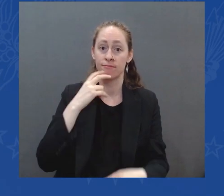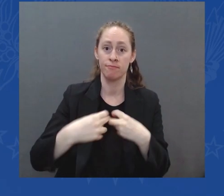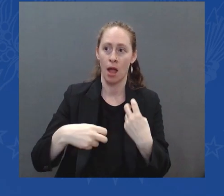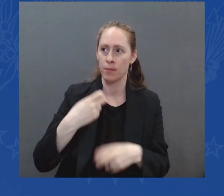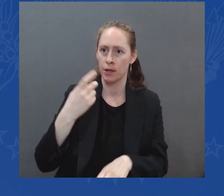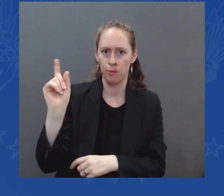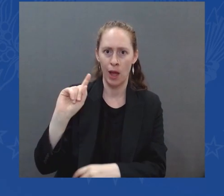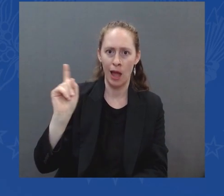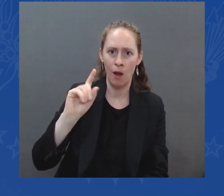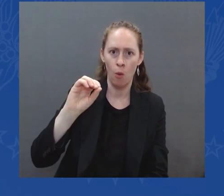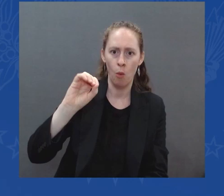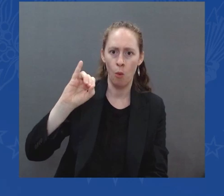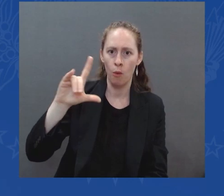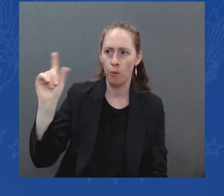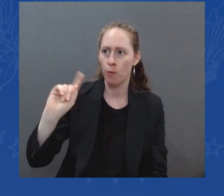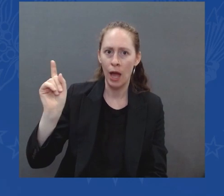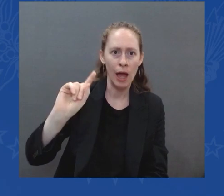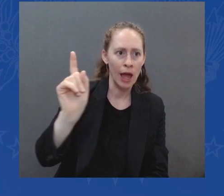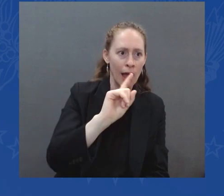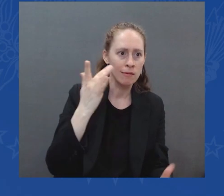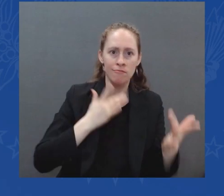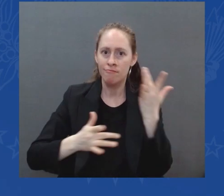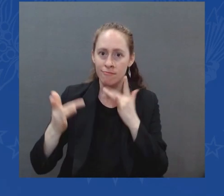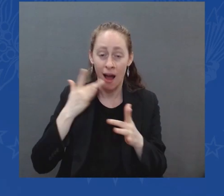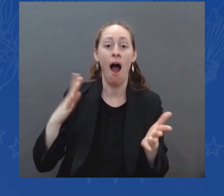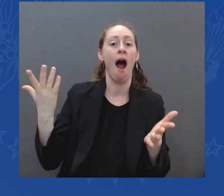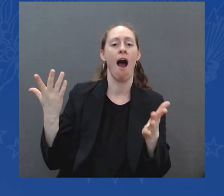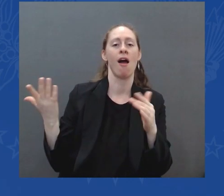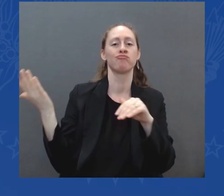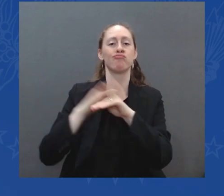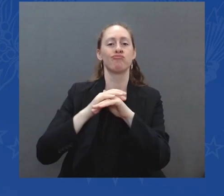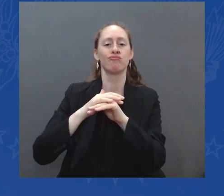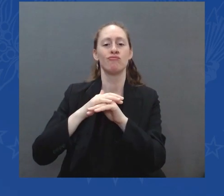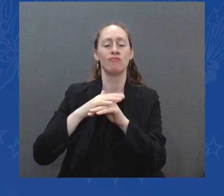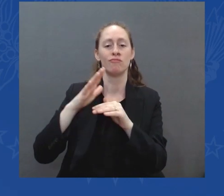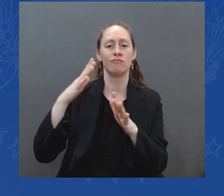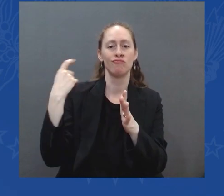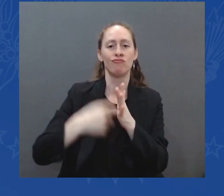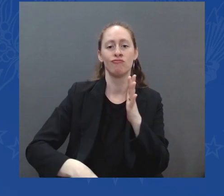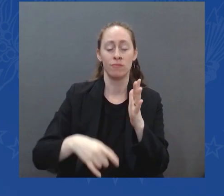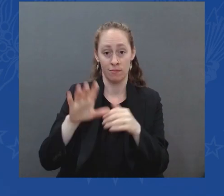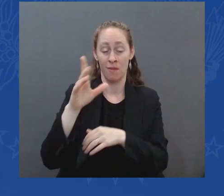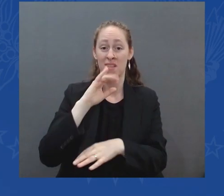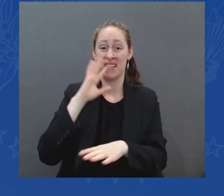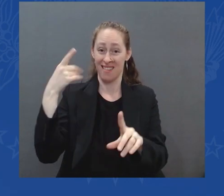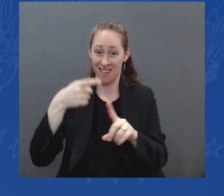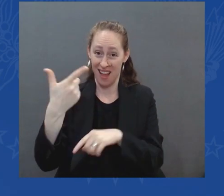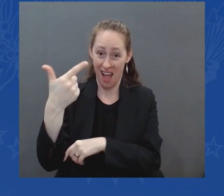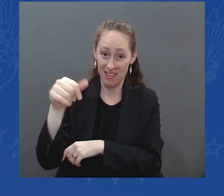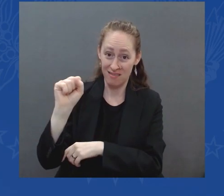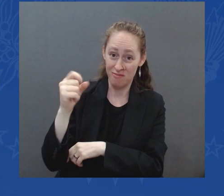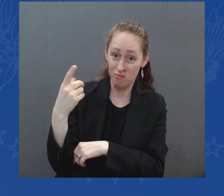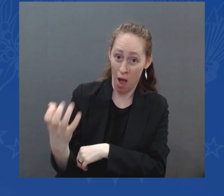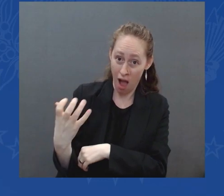we need to have more oil supply right now. For U.S. oil companies that are recording their largest profits